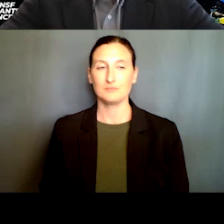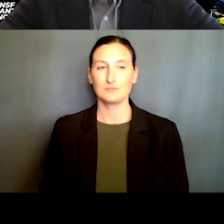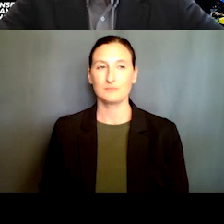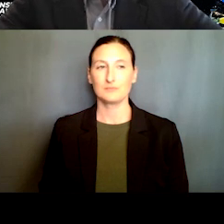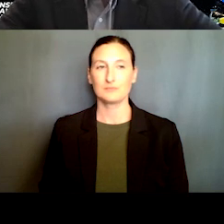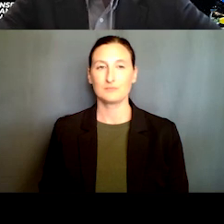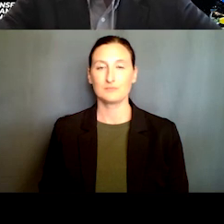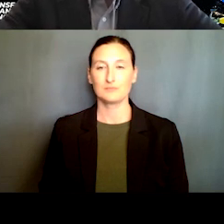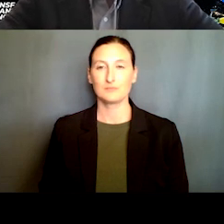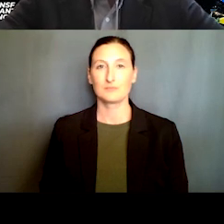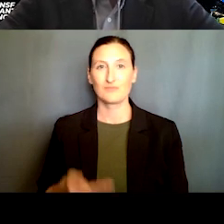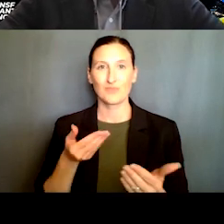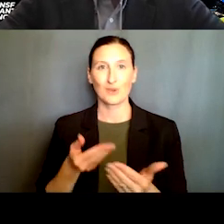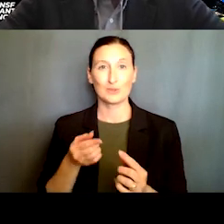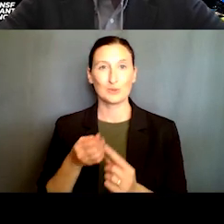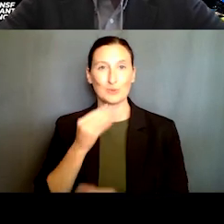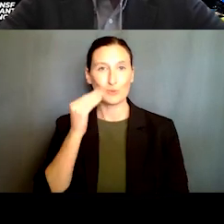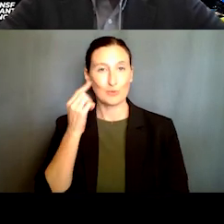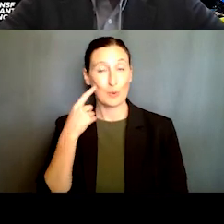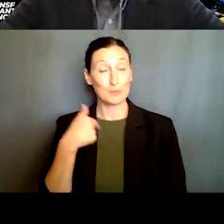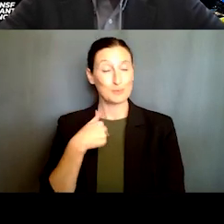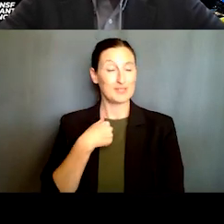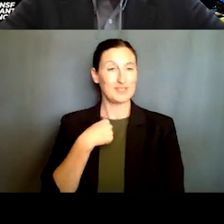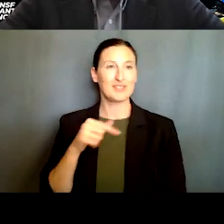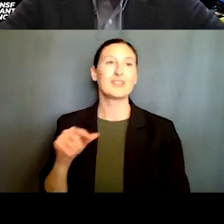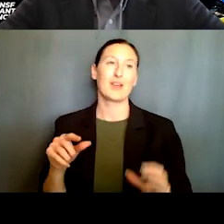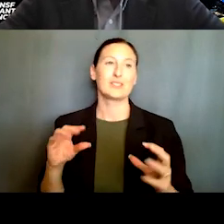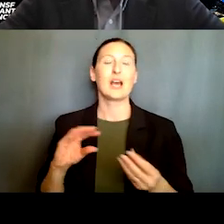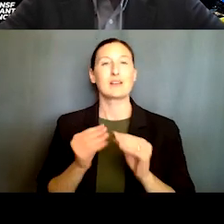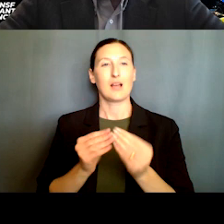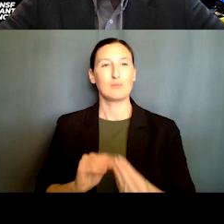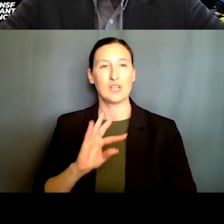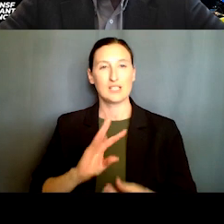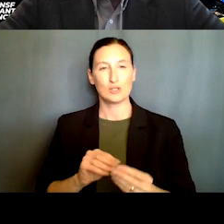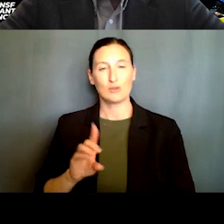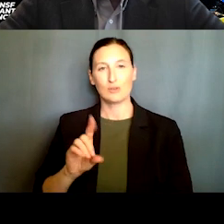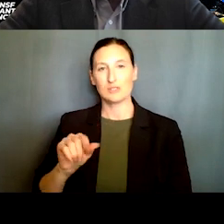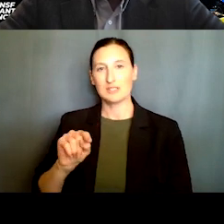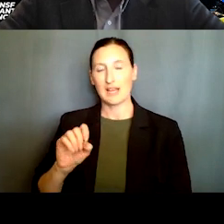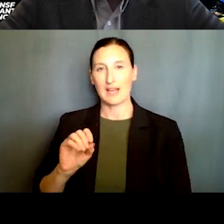Getting a little closer to home for me. There's computational and data enabled science and engineering.